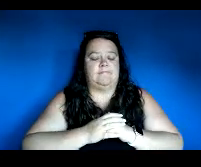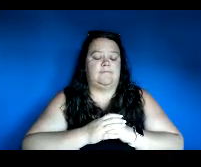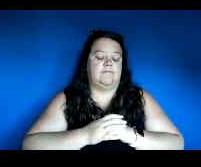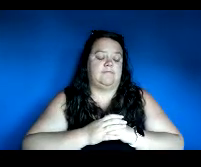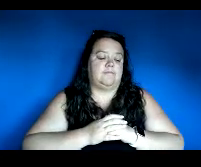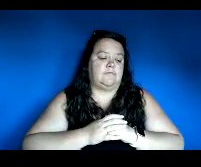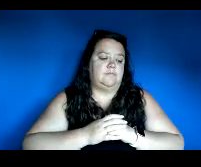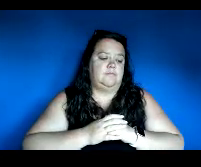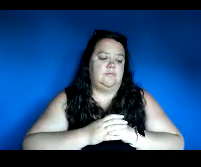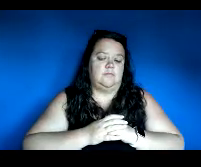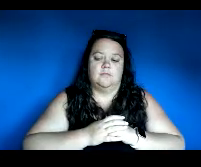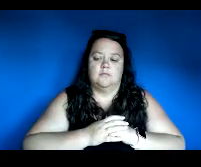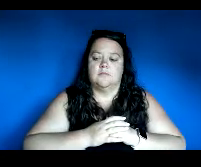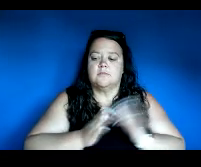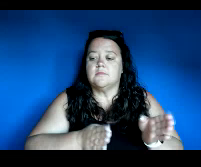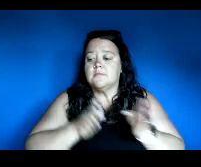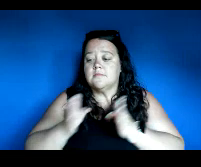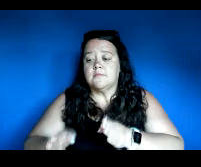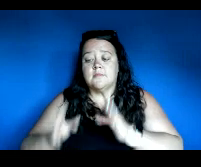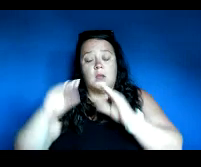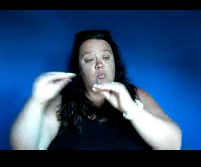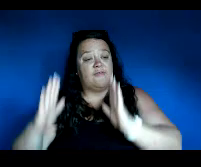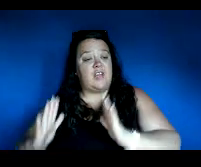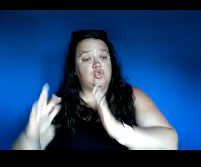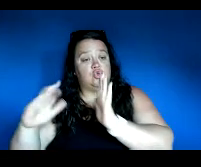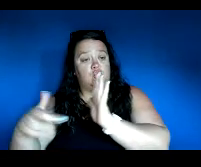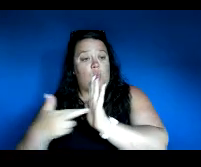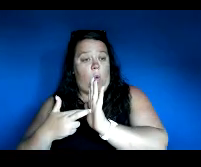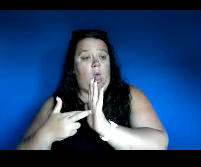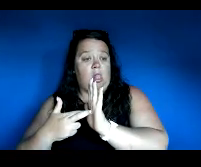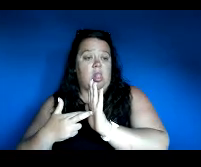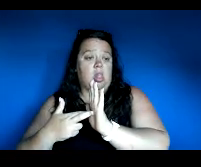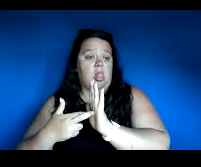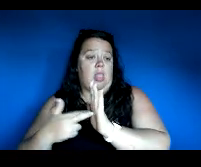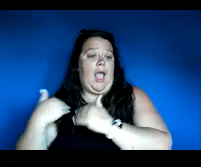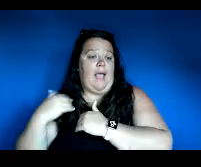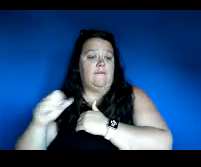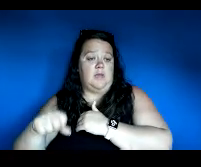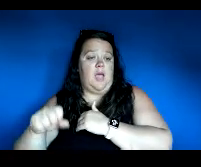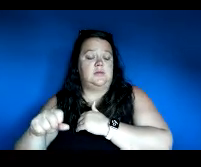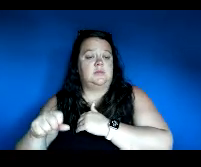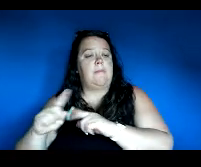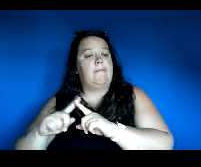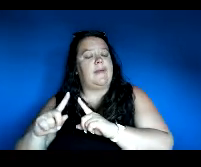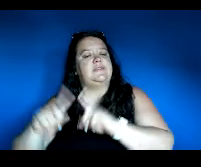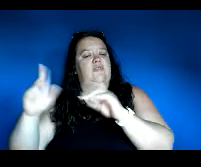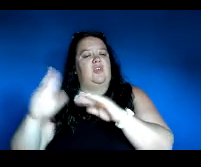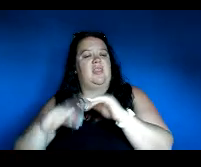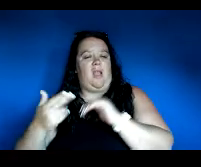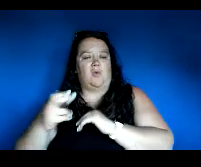and this role can be really different, I think, than what folks might have experienced with their teachers in high school.